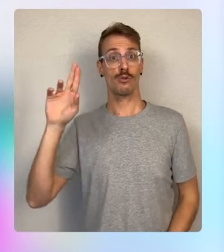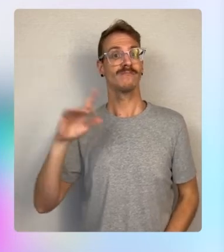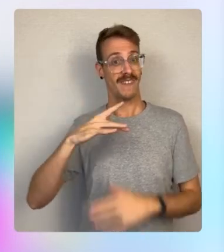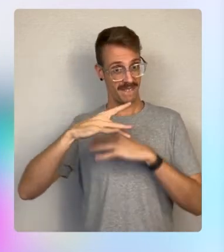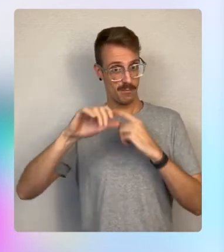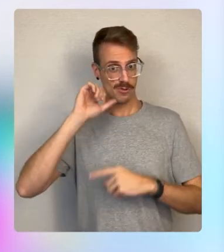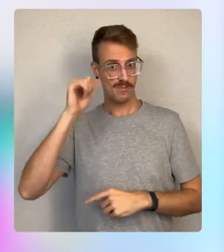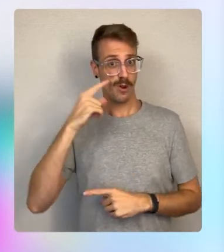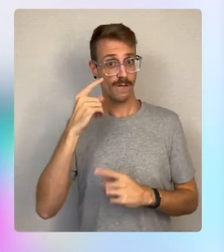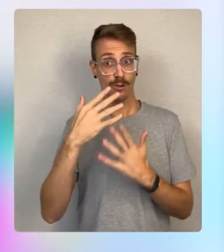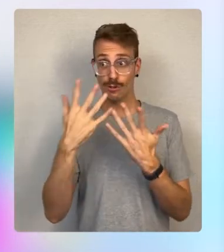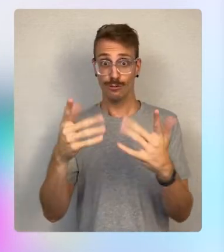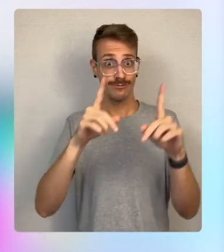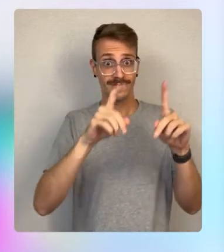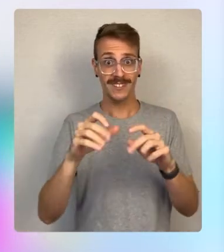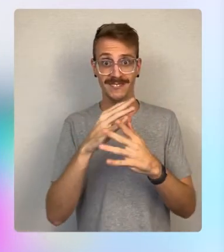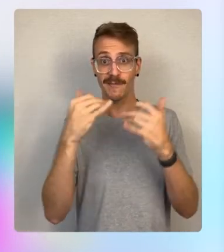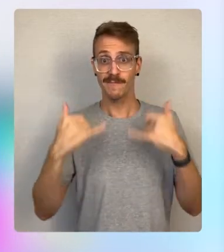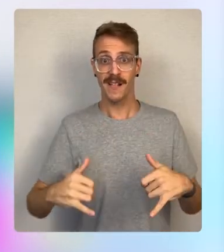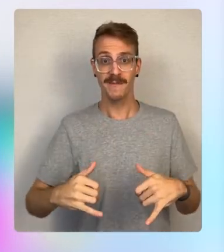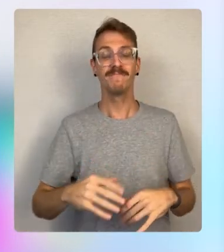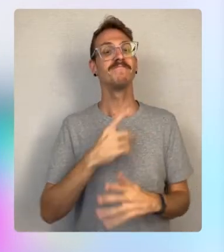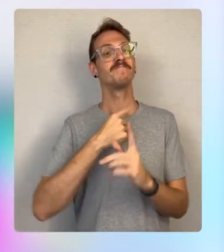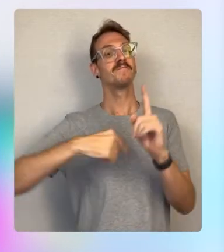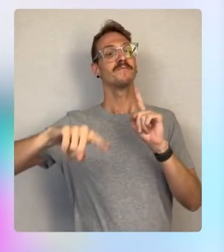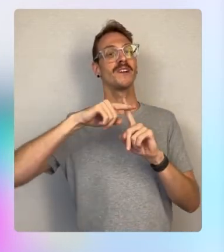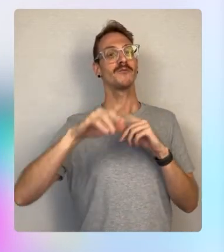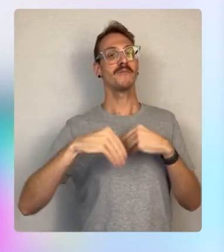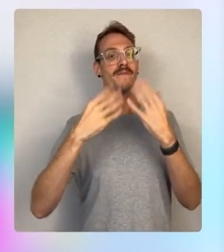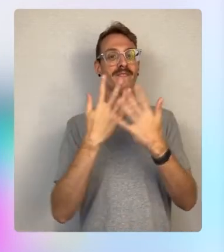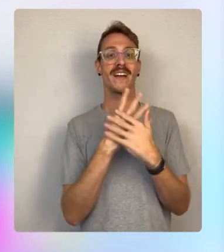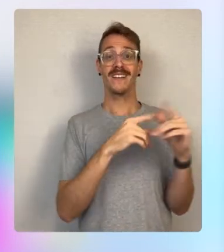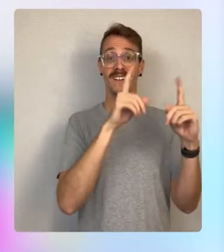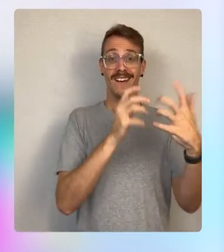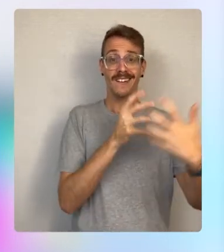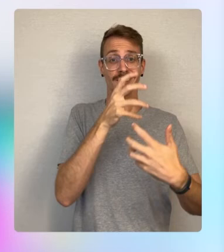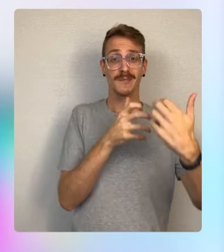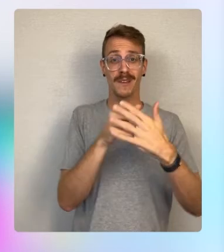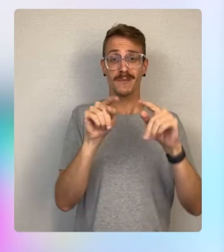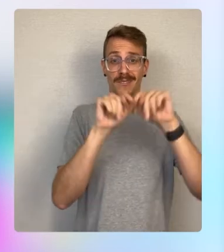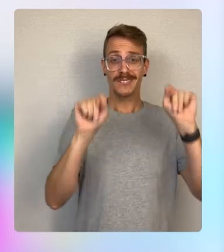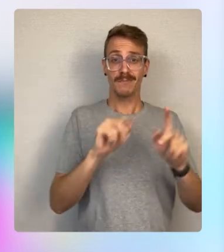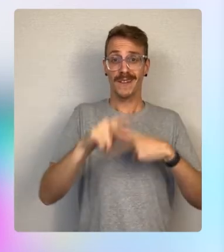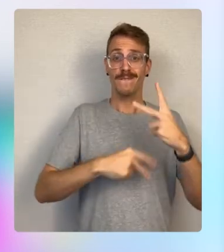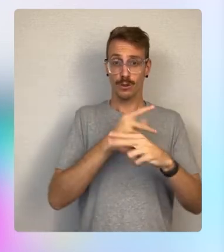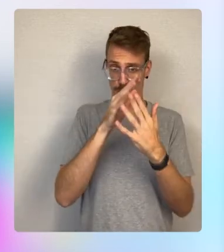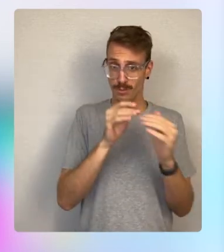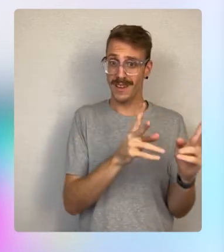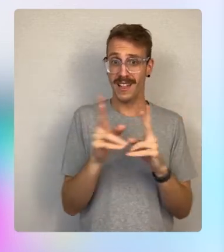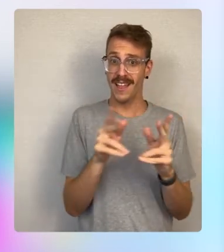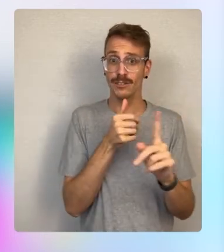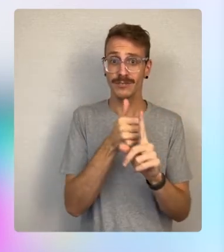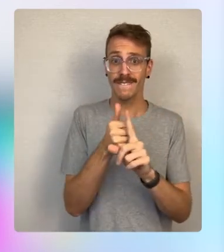for you to check out and play. We're also providing a customizable template version that you can edit. We hope you enjoyed this overview,